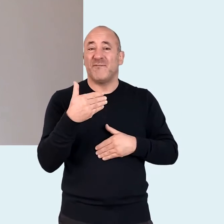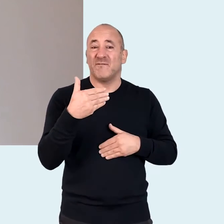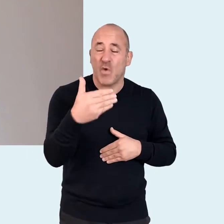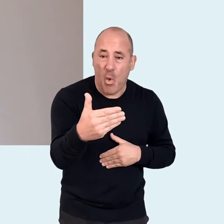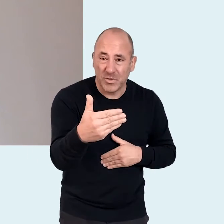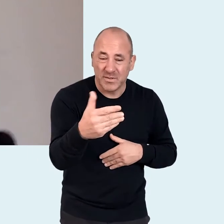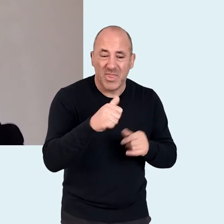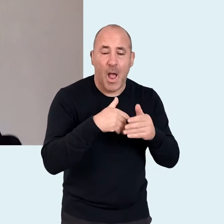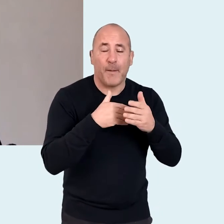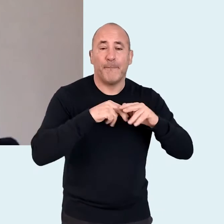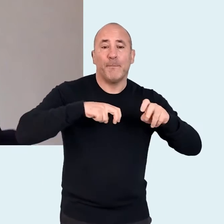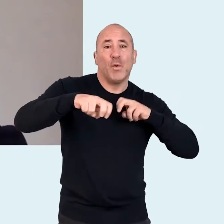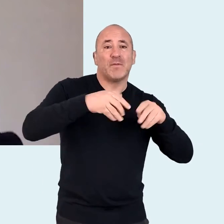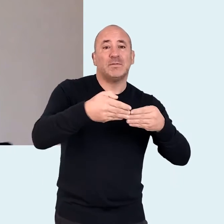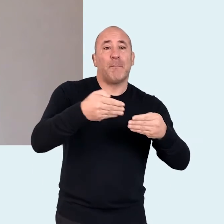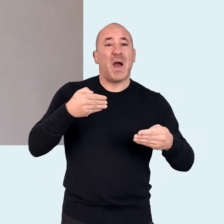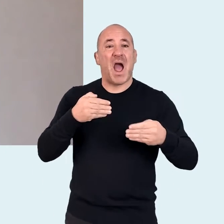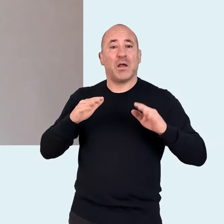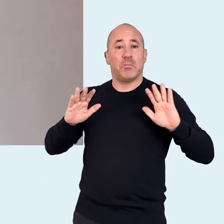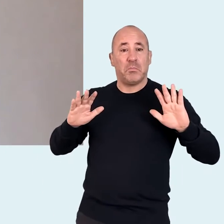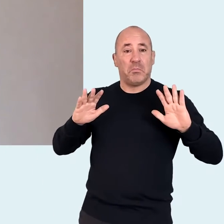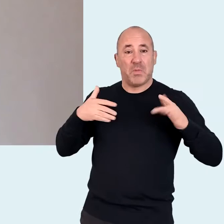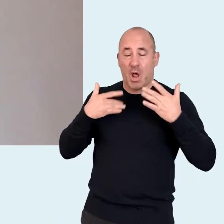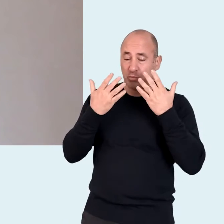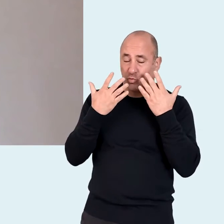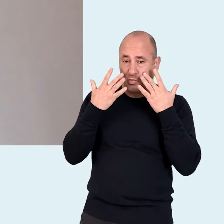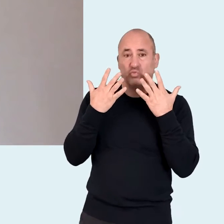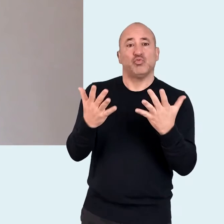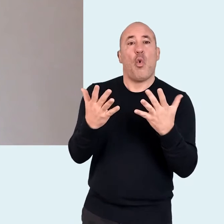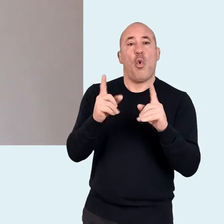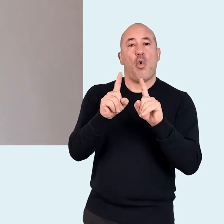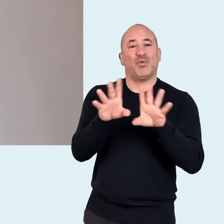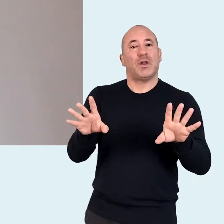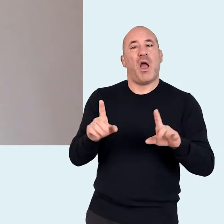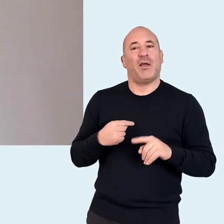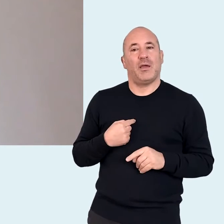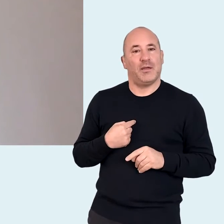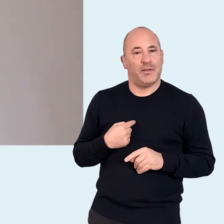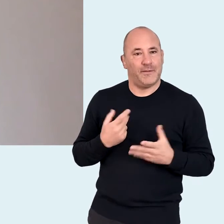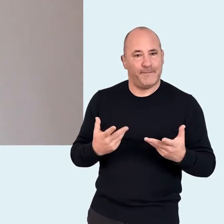say it's a movement forward and a movement back, and I'll then give examples of how this